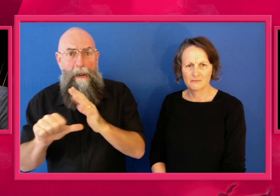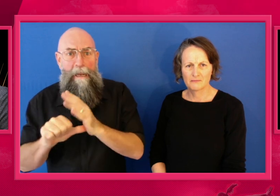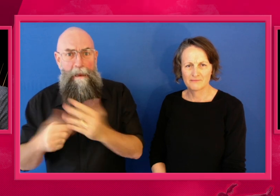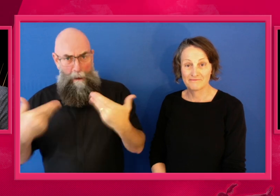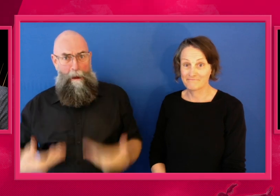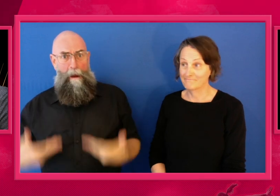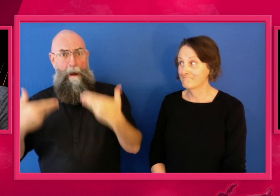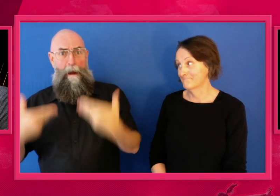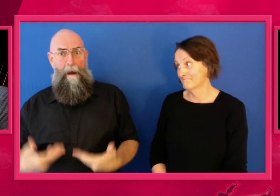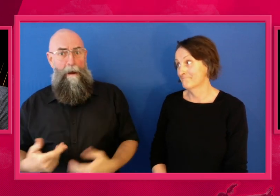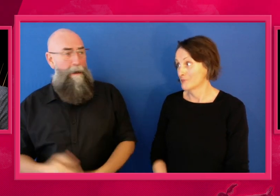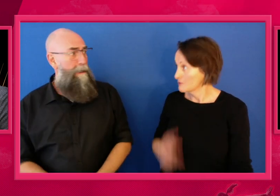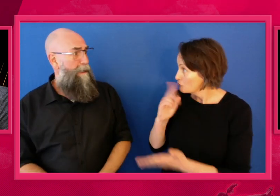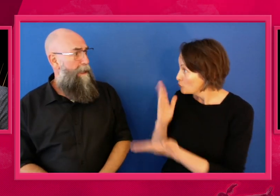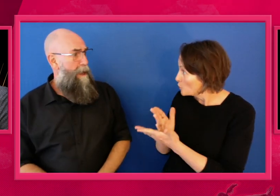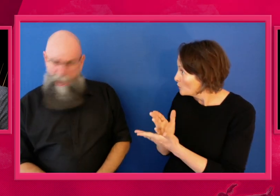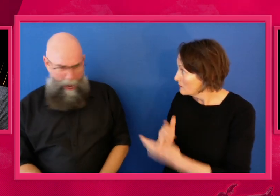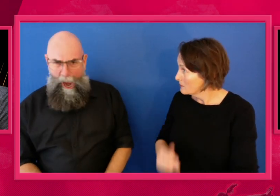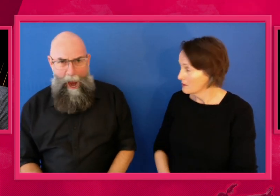Kurt Fearnley: No! Georgie Tunny: No? Kurt Fearnley: Yes.